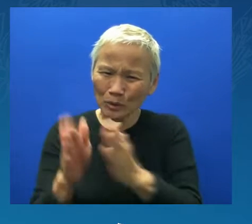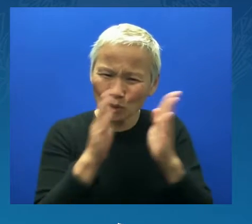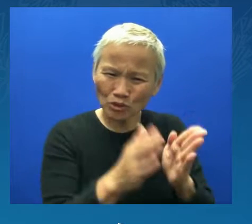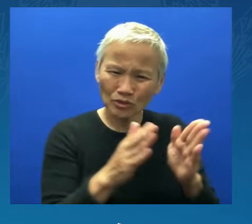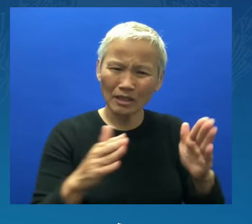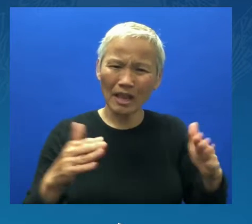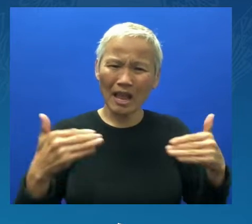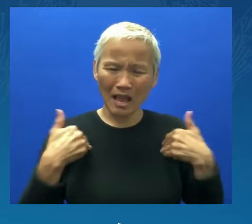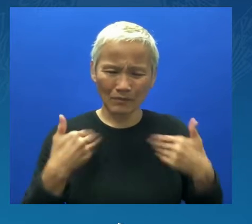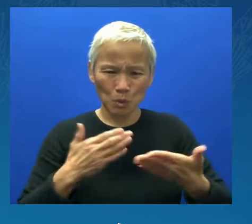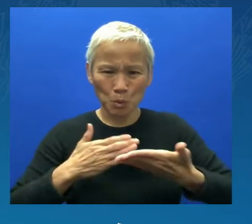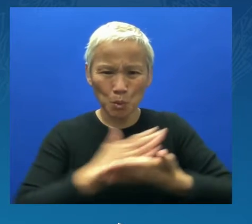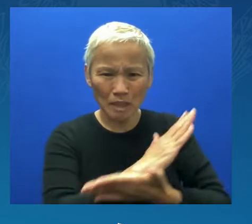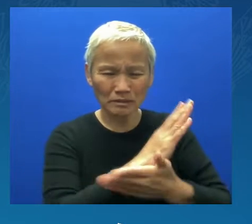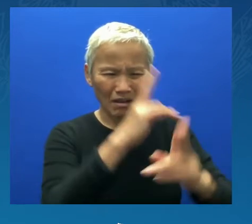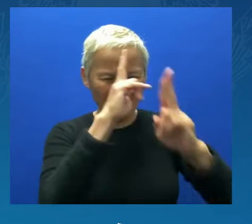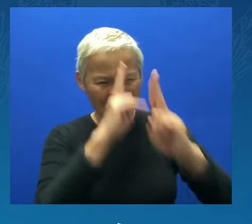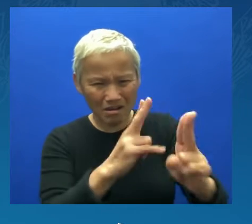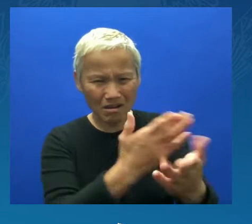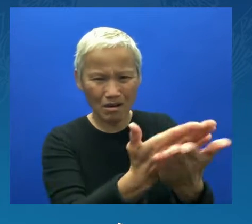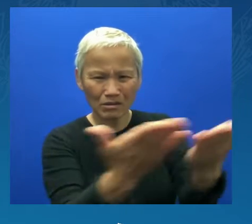I think that we need to take back the flag on this issue.